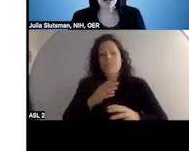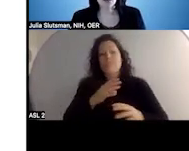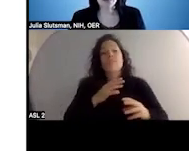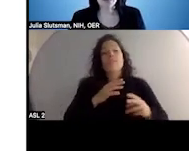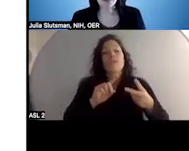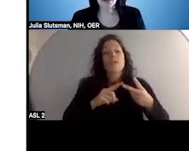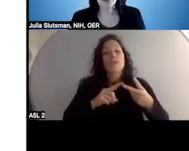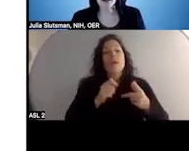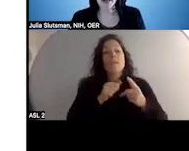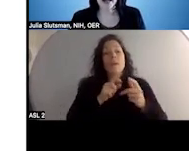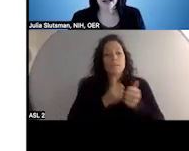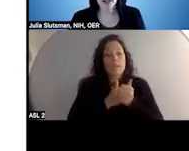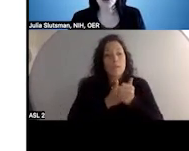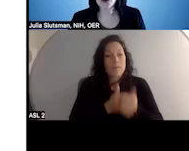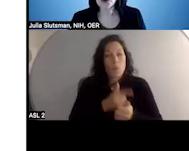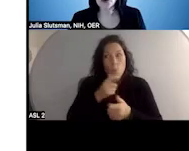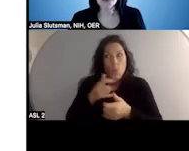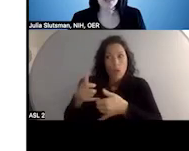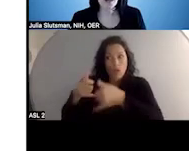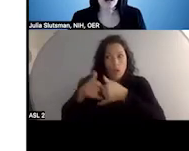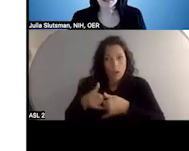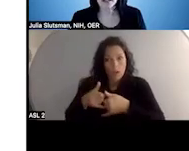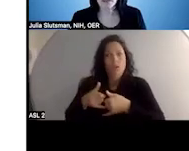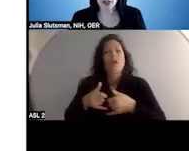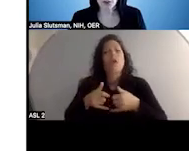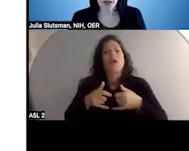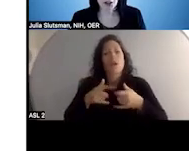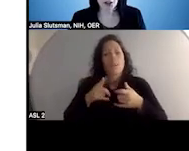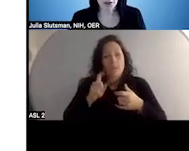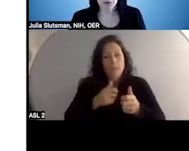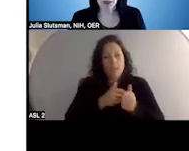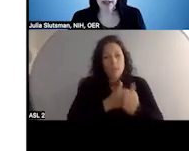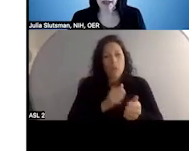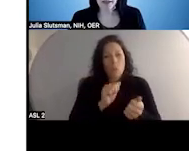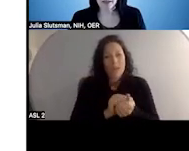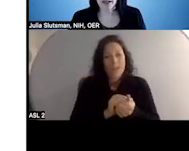with the NIH-approved Data Management and Sharing Plan,